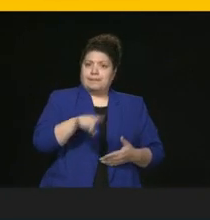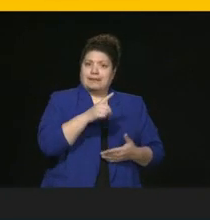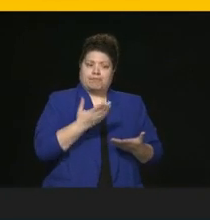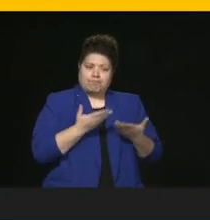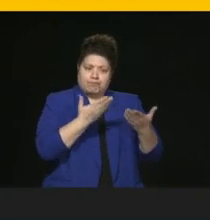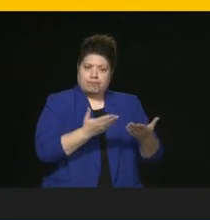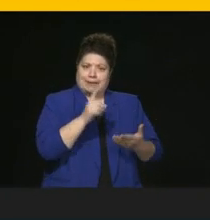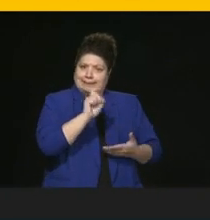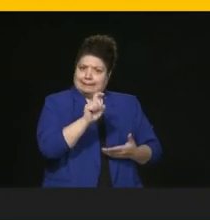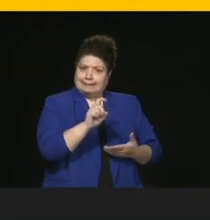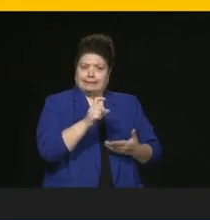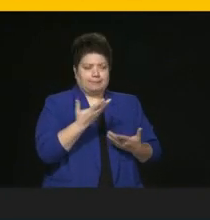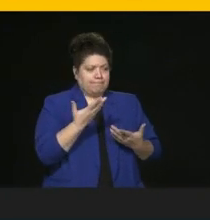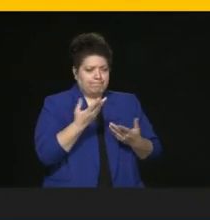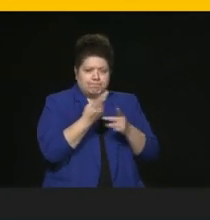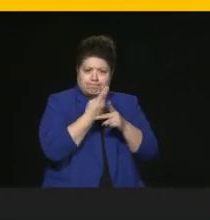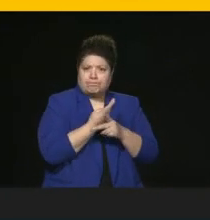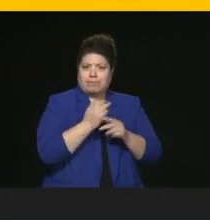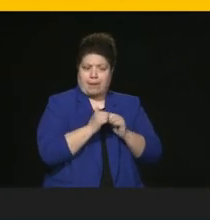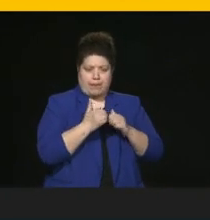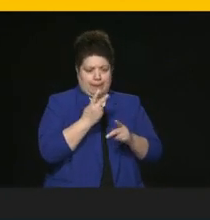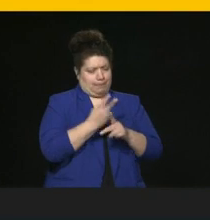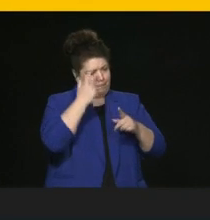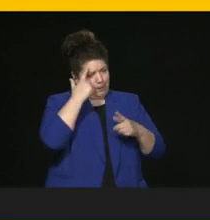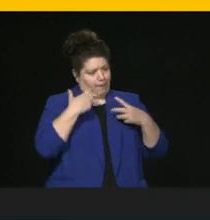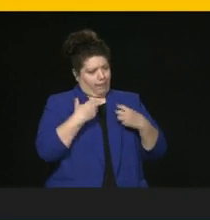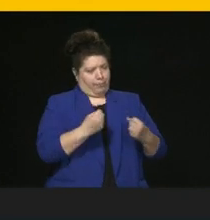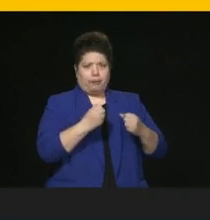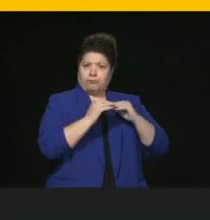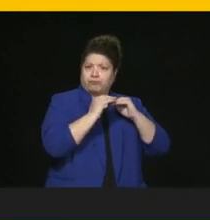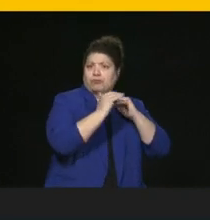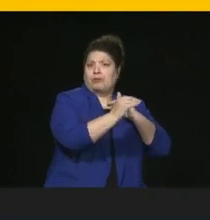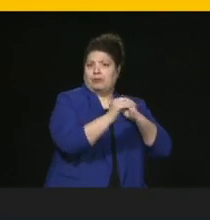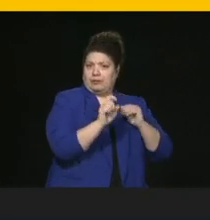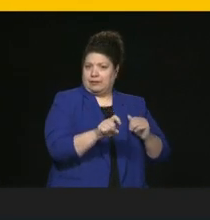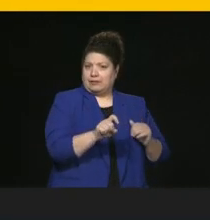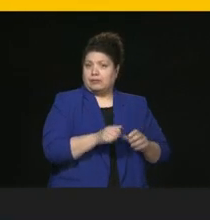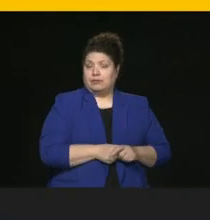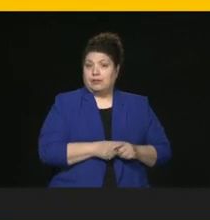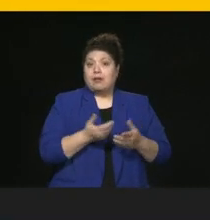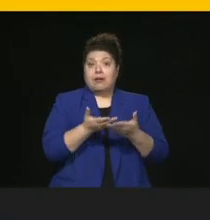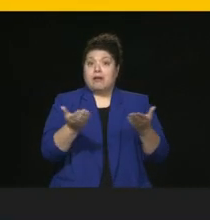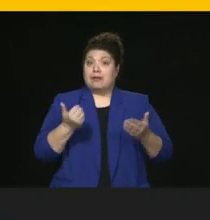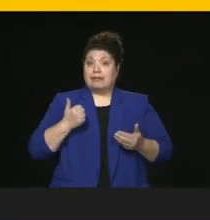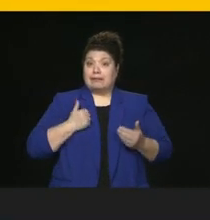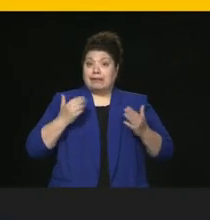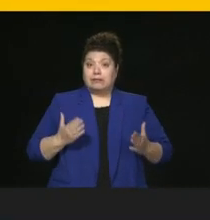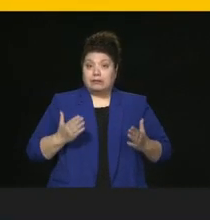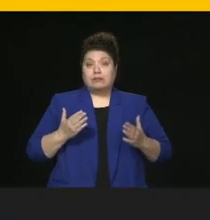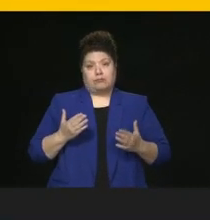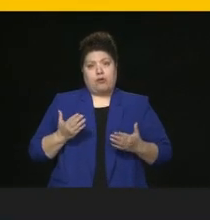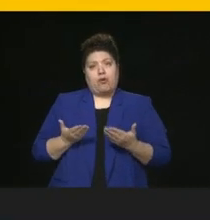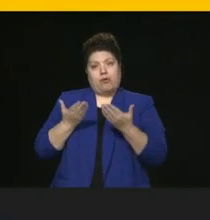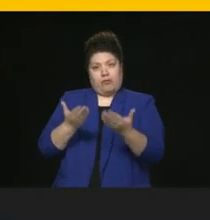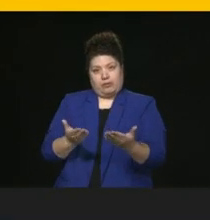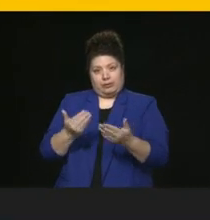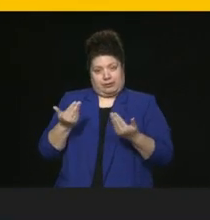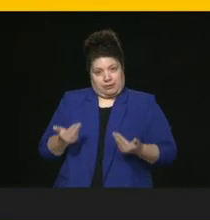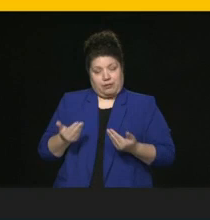CANADA. AND THEY NEED TOOLS TO HELP, INCLUDING WITH THEIR MENTAL WELLNESS AND HEALTH.